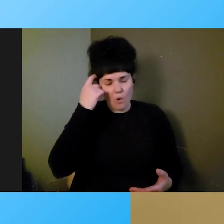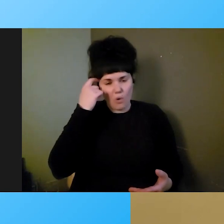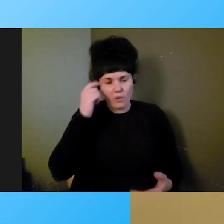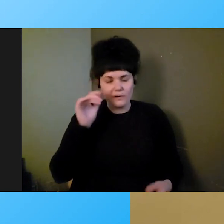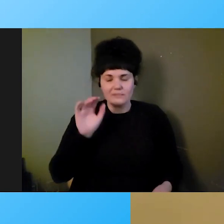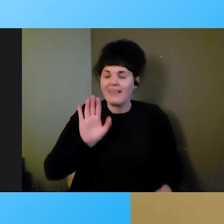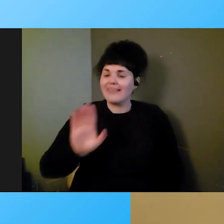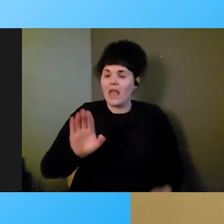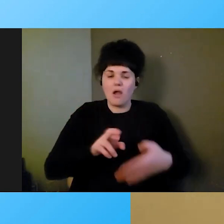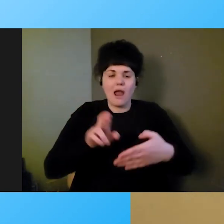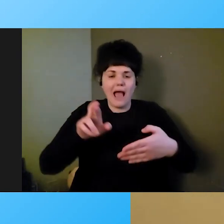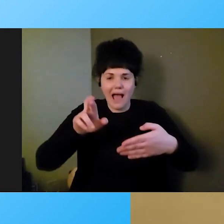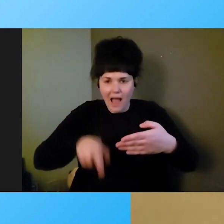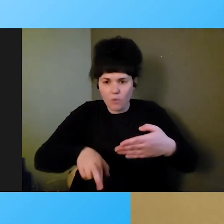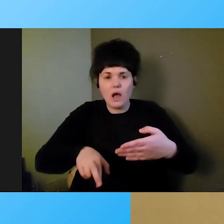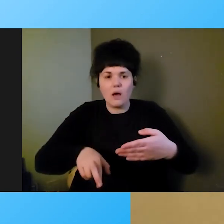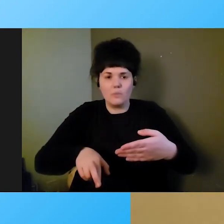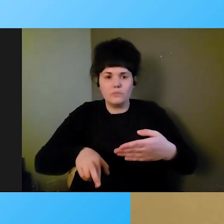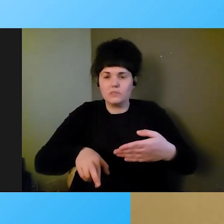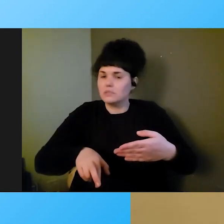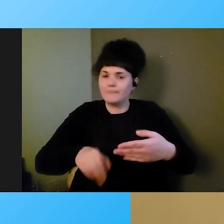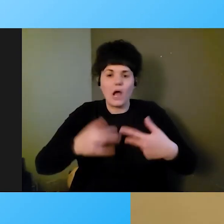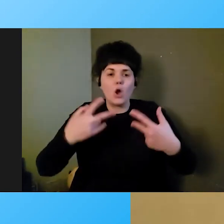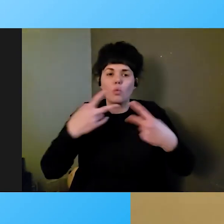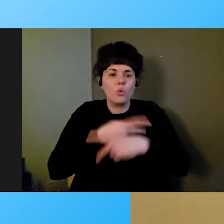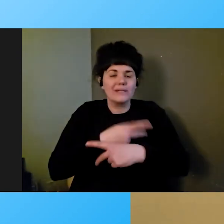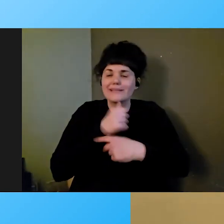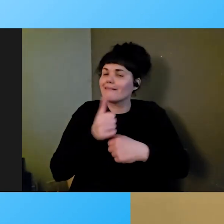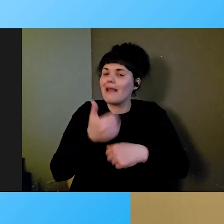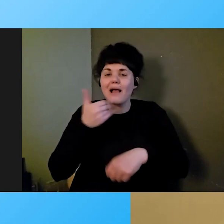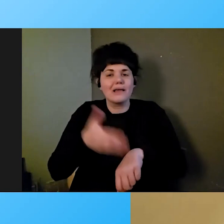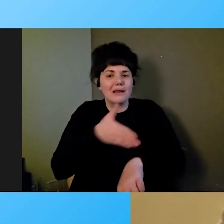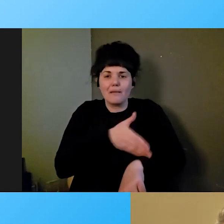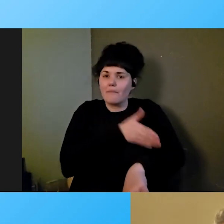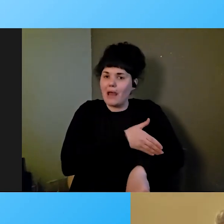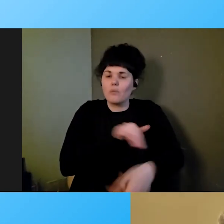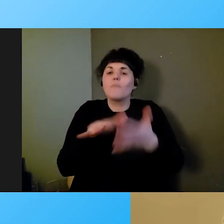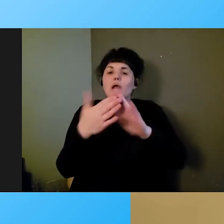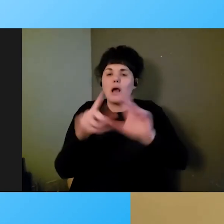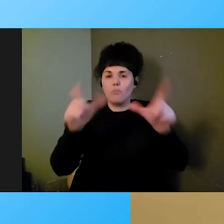are getting worse rather than better. So that is a little bit about what brings me to where